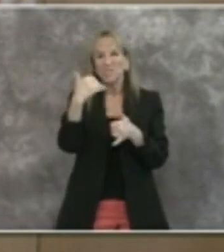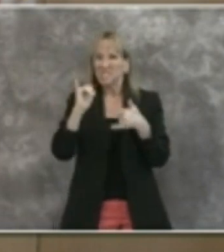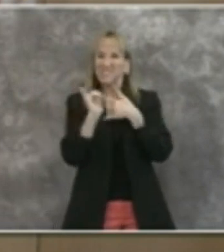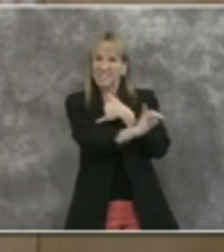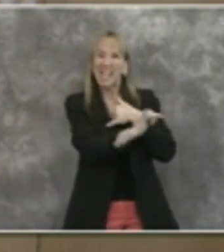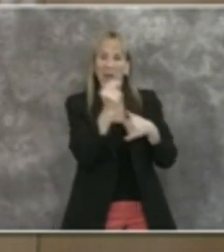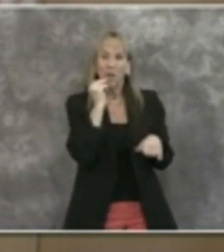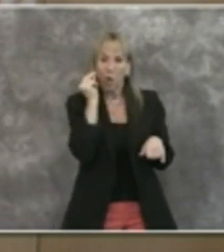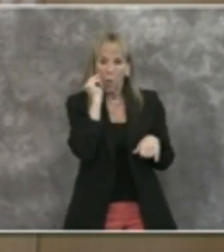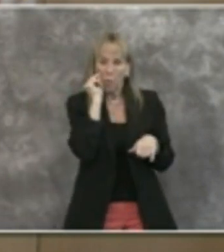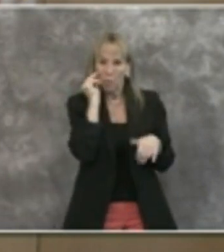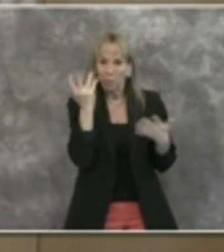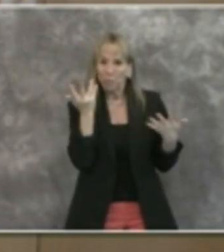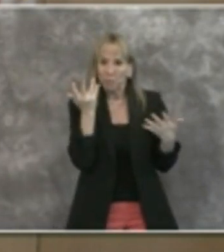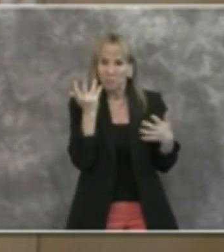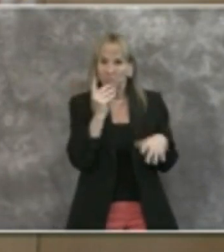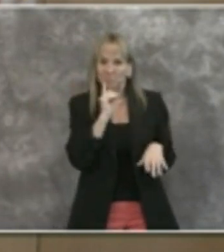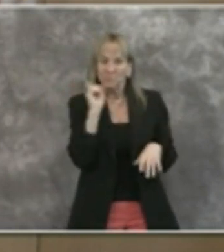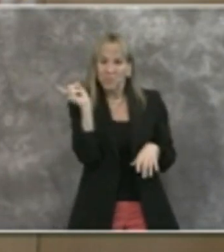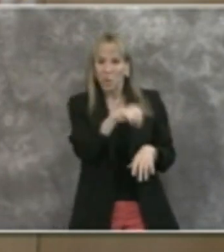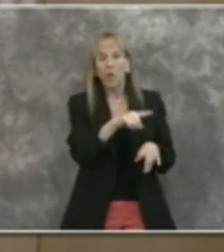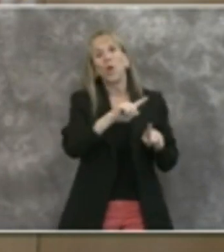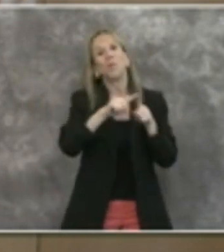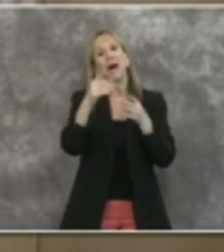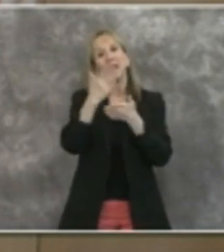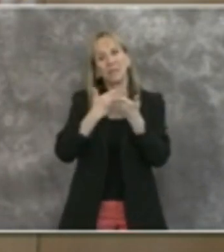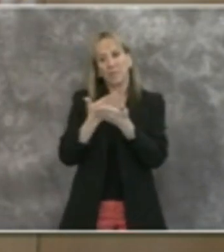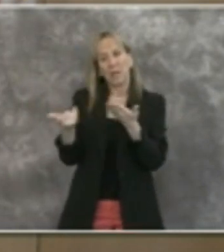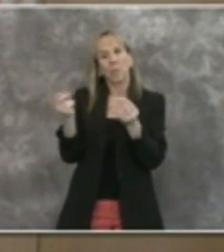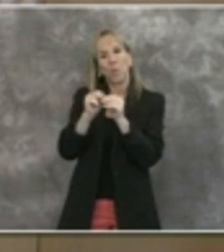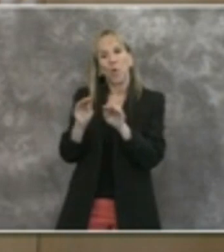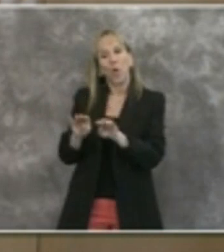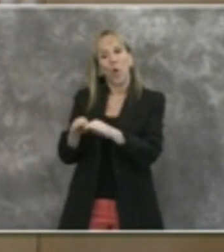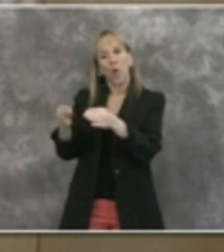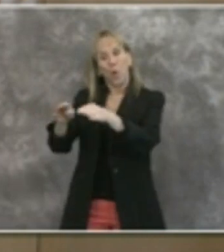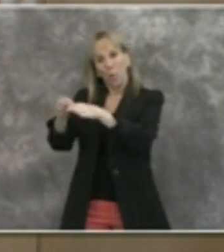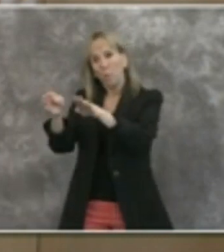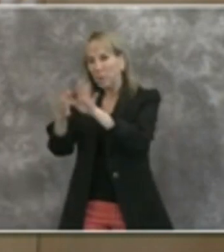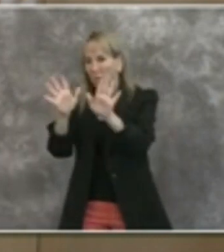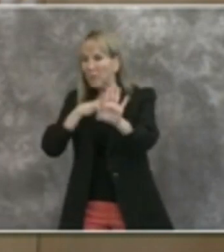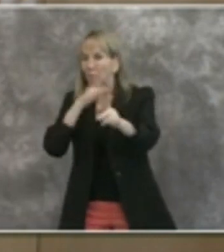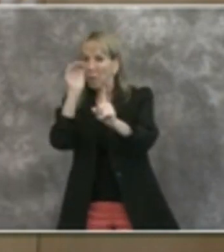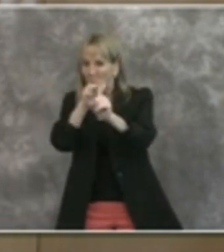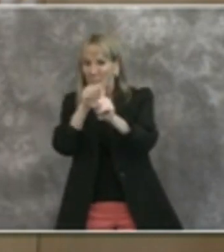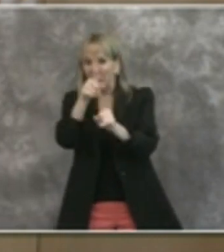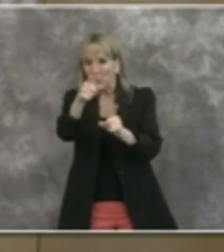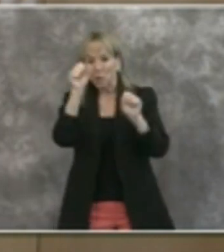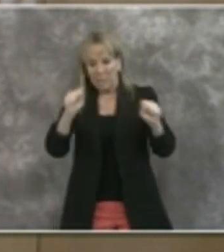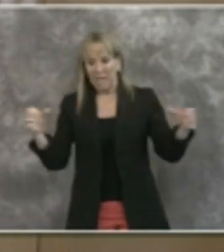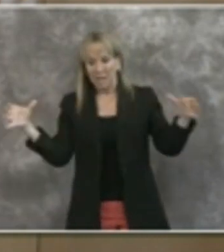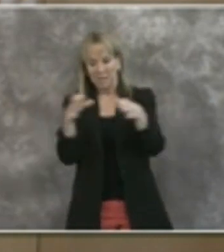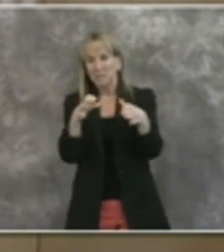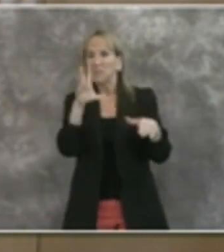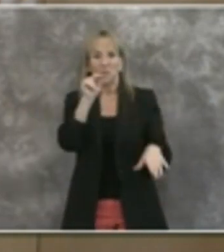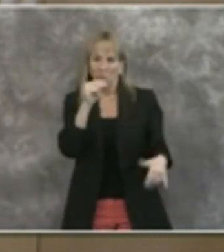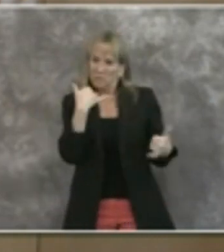I STILL NOT GATHERING AND CURRENTLY IN STAGE 2. WE ARE IN THE STAY AT HOME. ORDER BUT OTHER THINGS ARE LOOSENING UP.